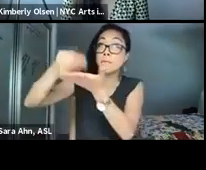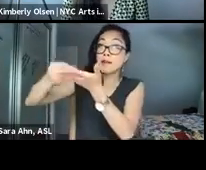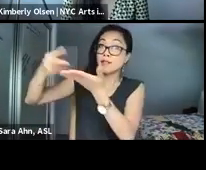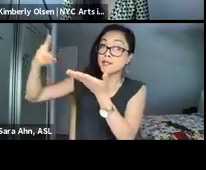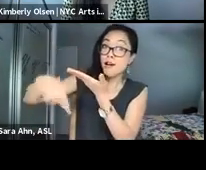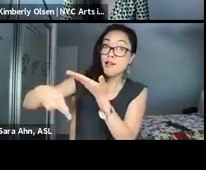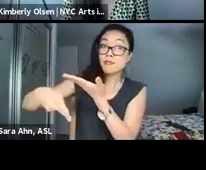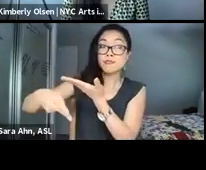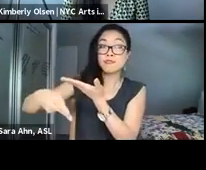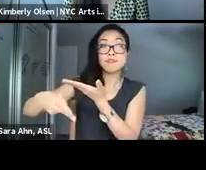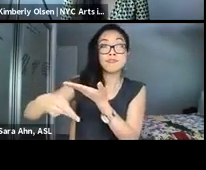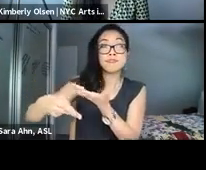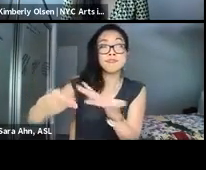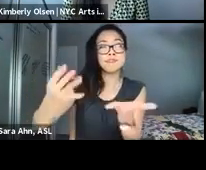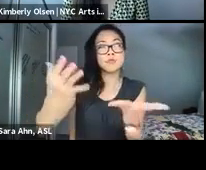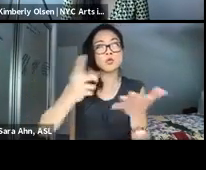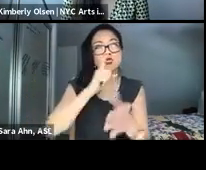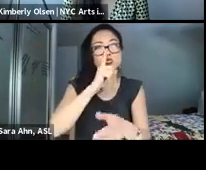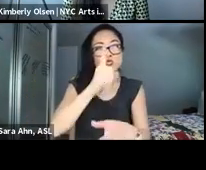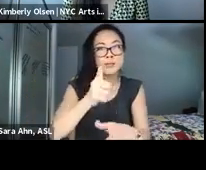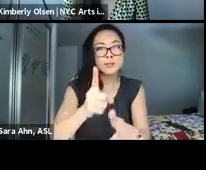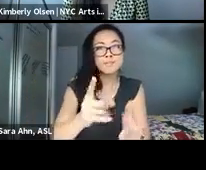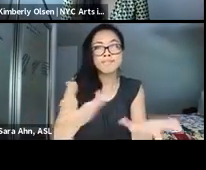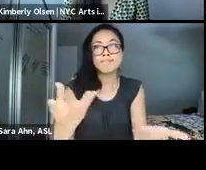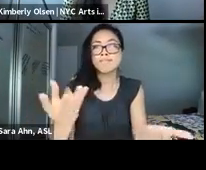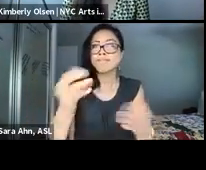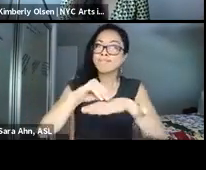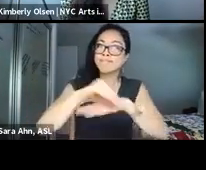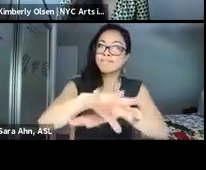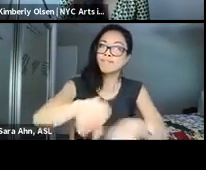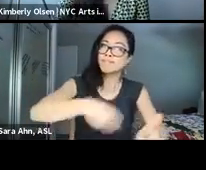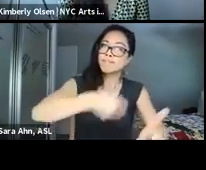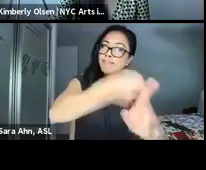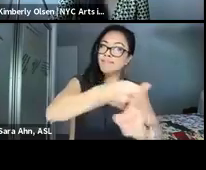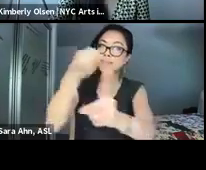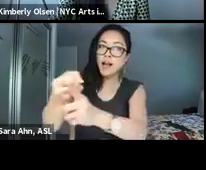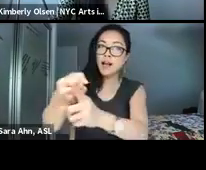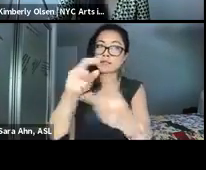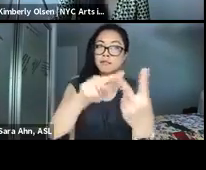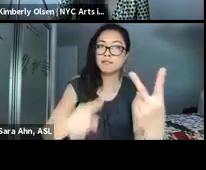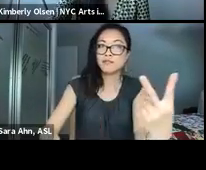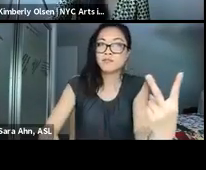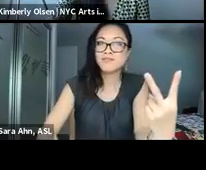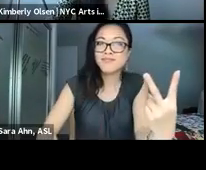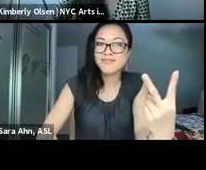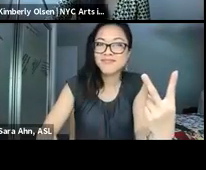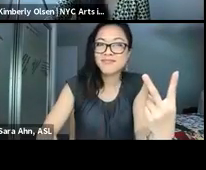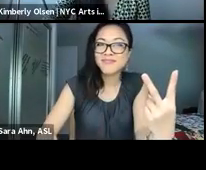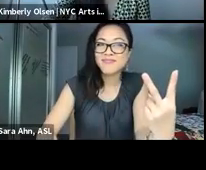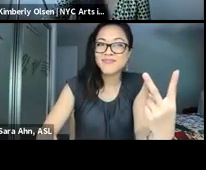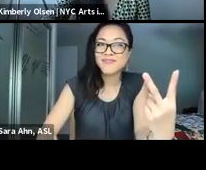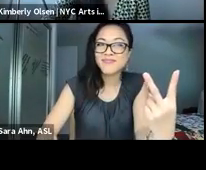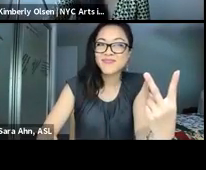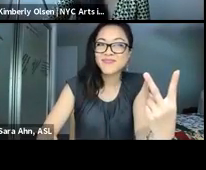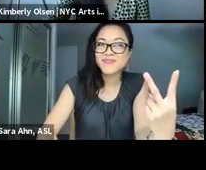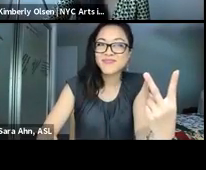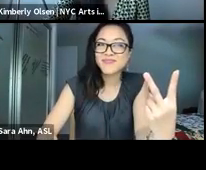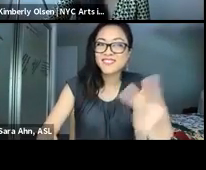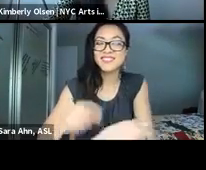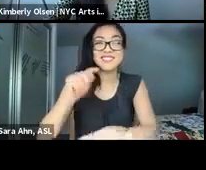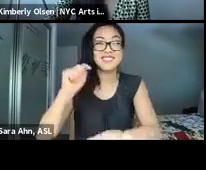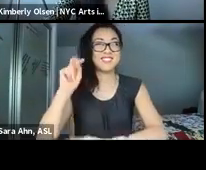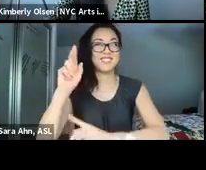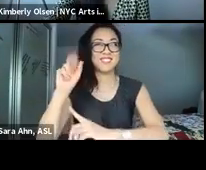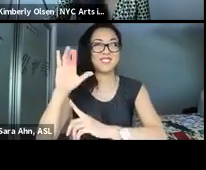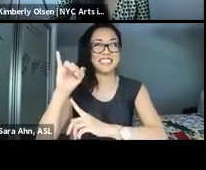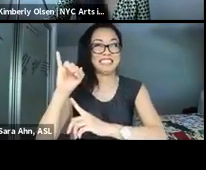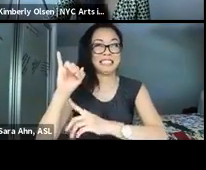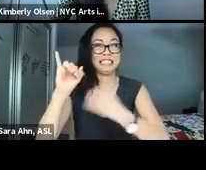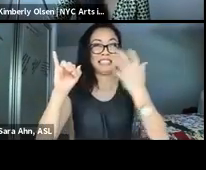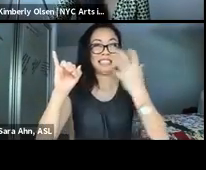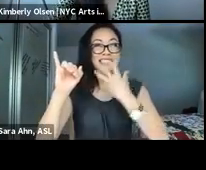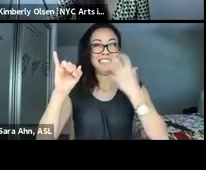move on to talking about the future now. In a very real way and without -- you have to